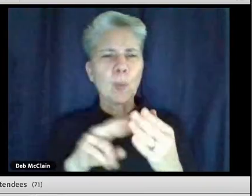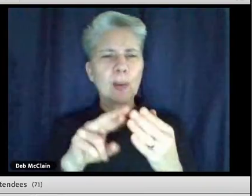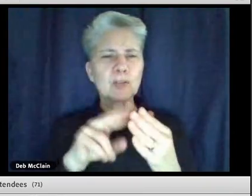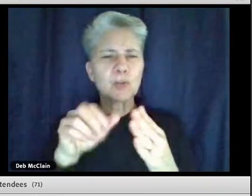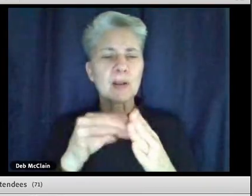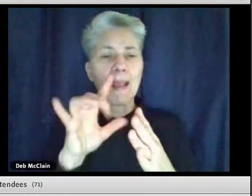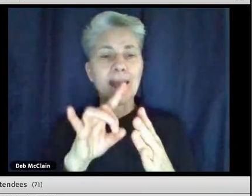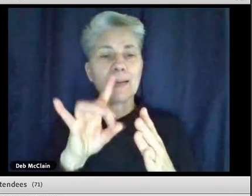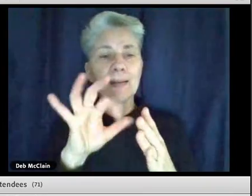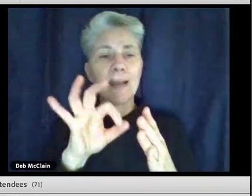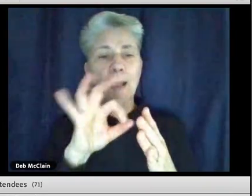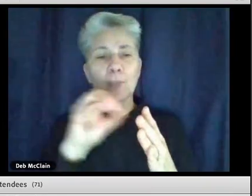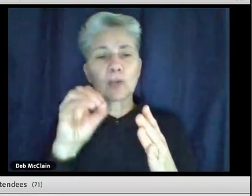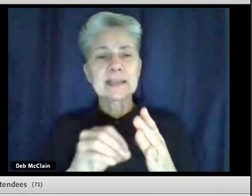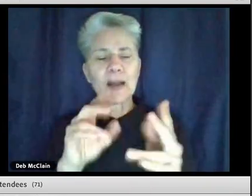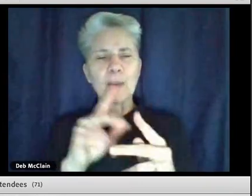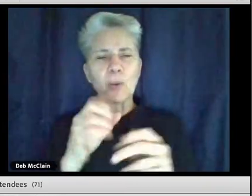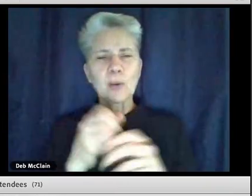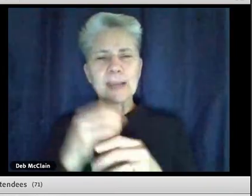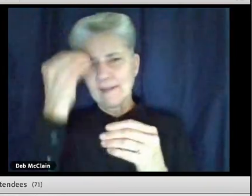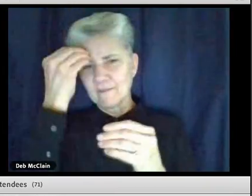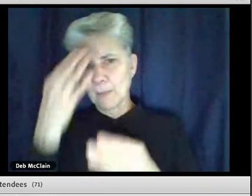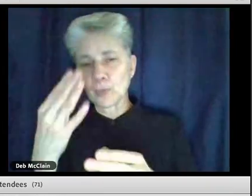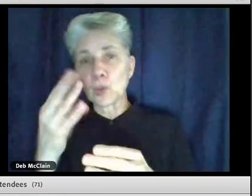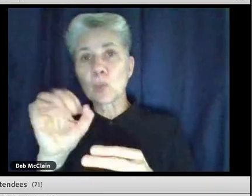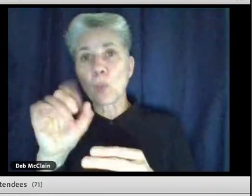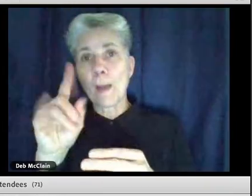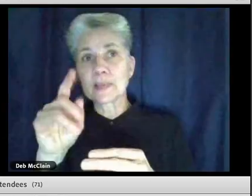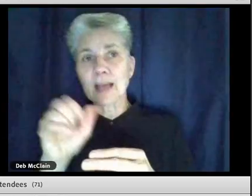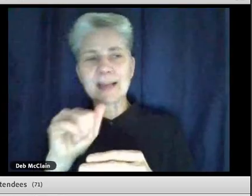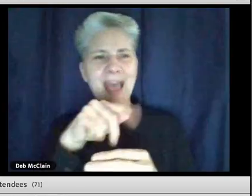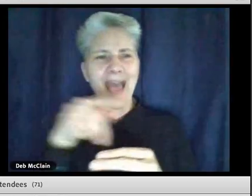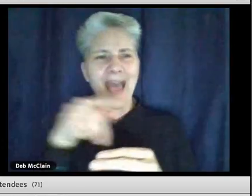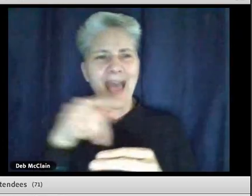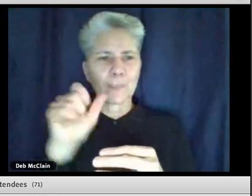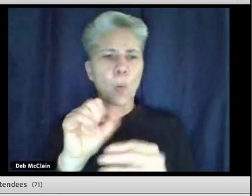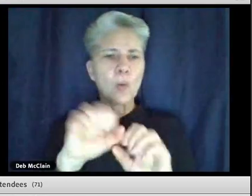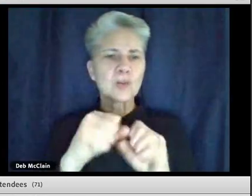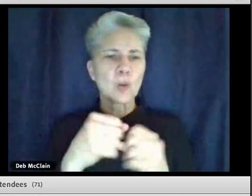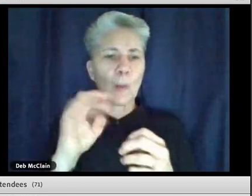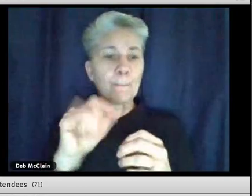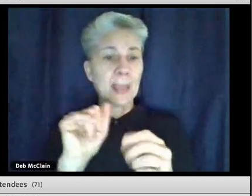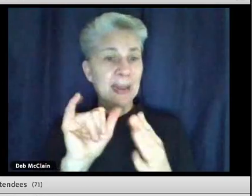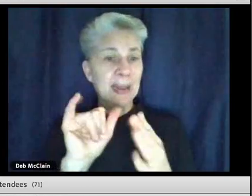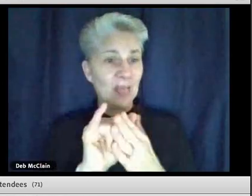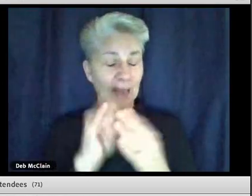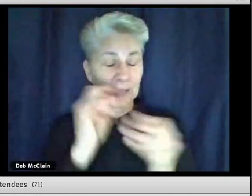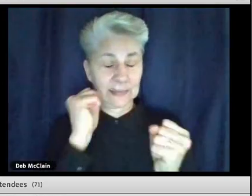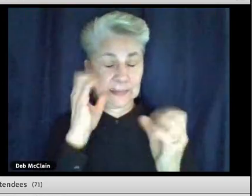from a graph from the Pew Research Center. 89% of people get news from either news websites,